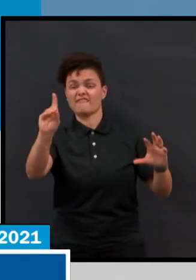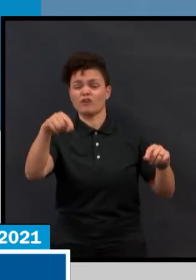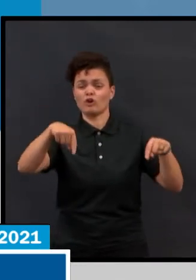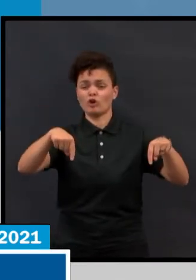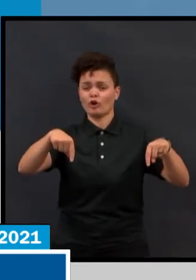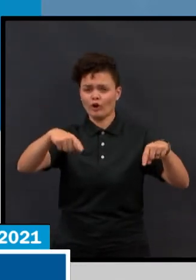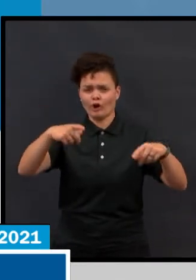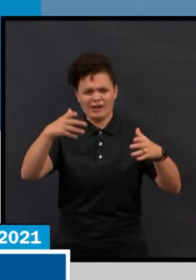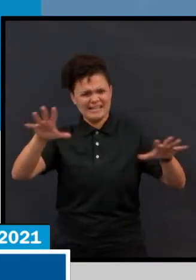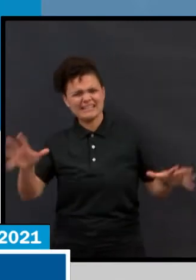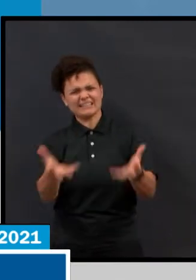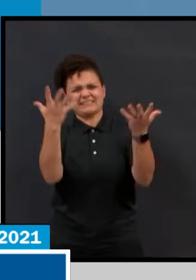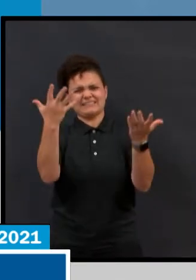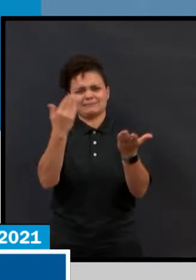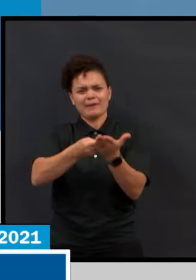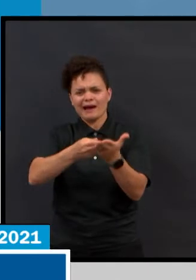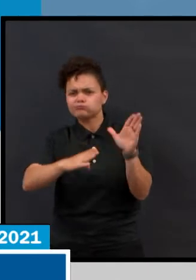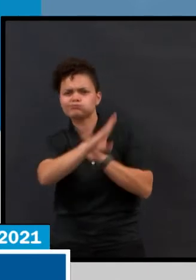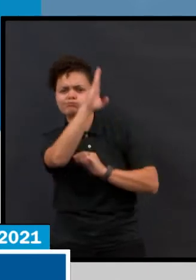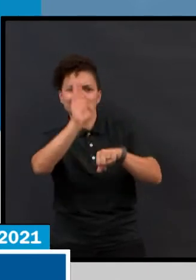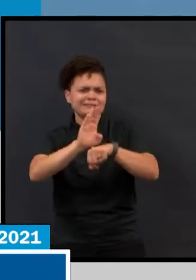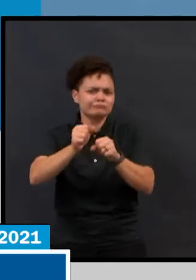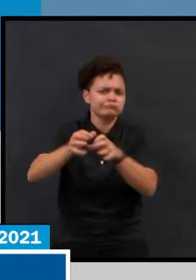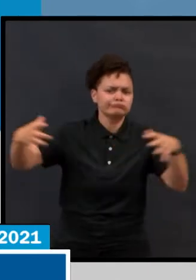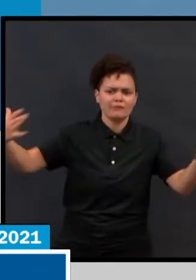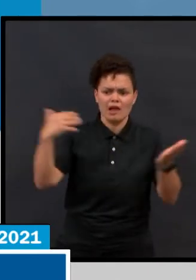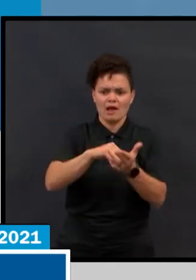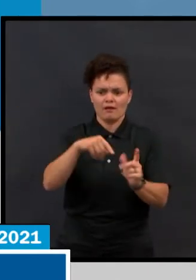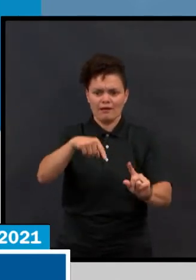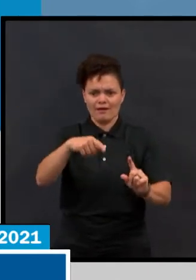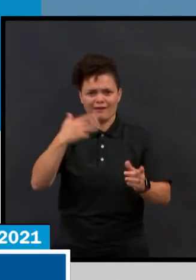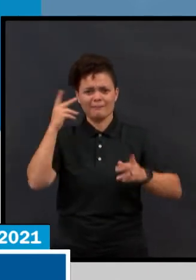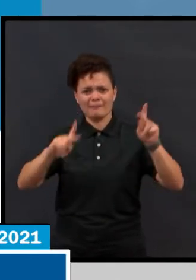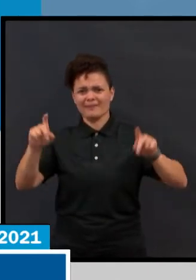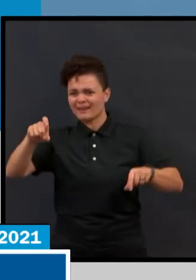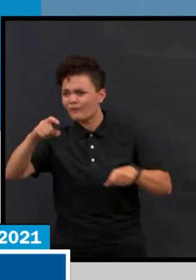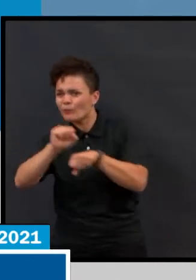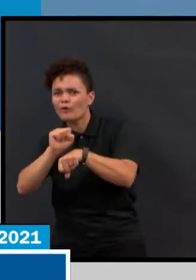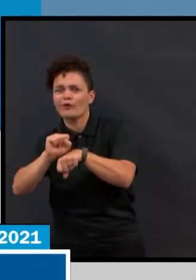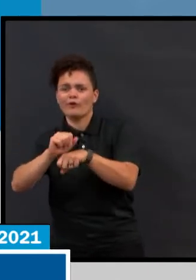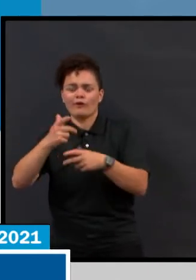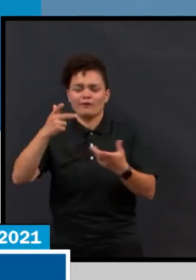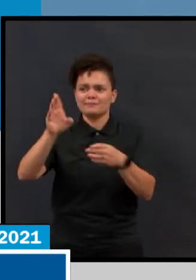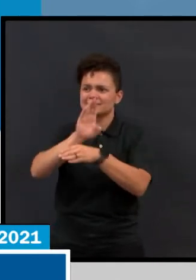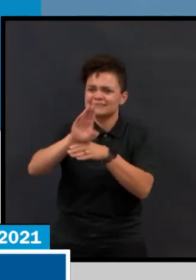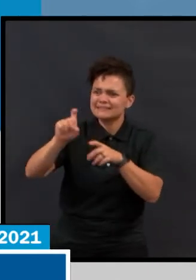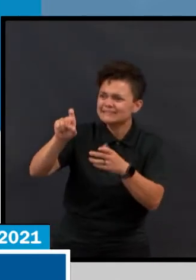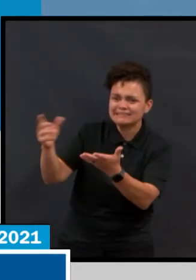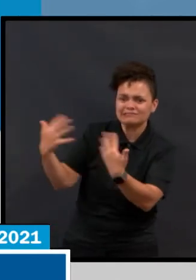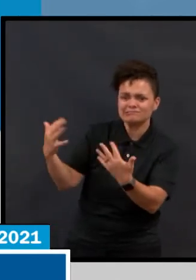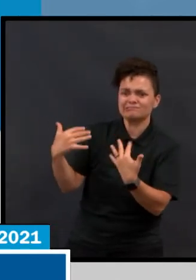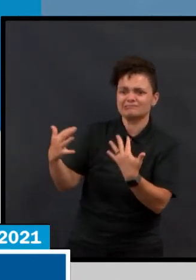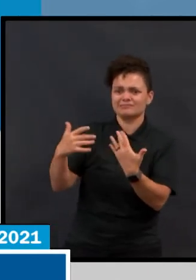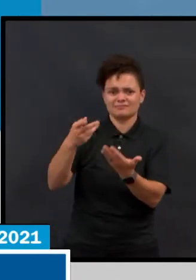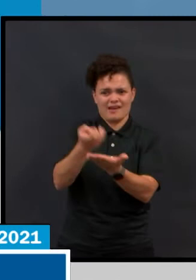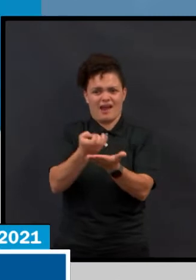efforts to help us to return to economic vibrancy the bomb package was referred to will be referred